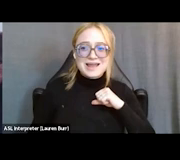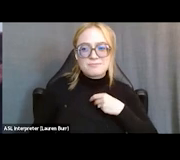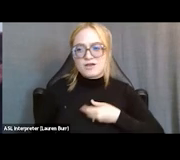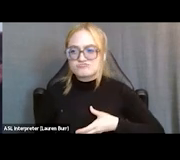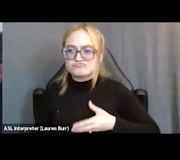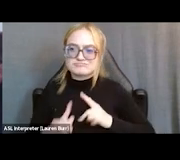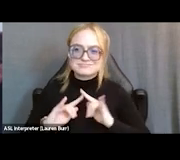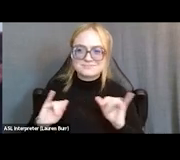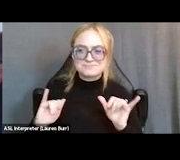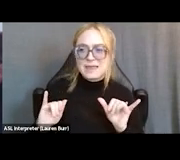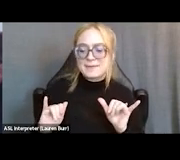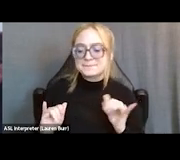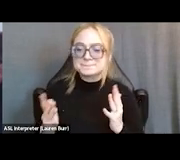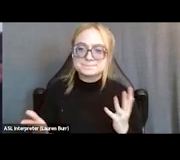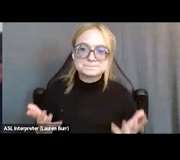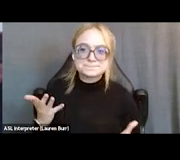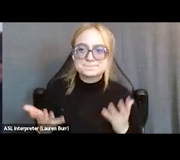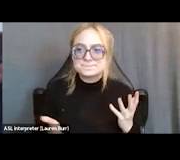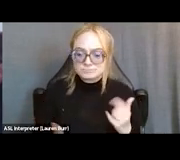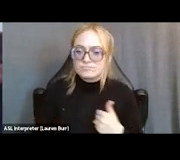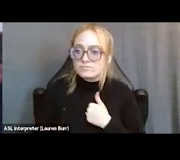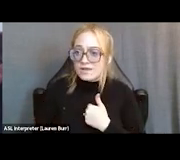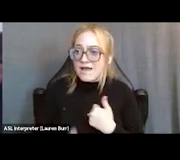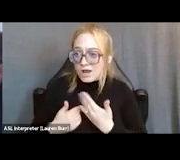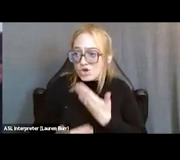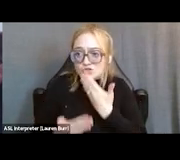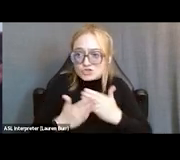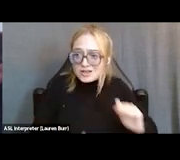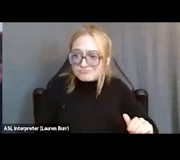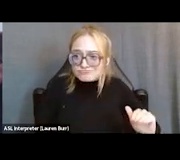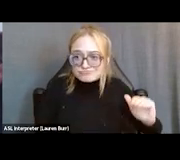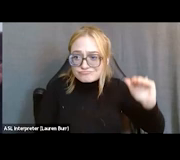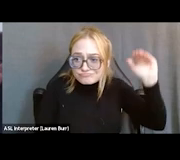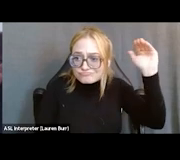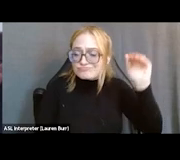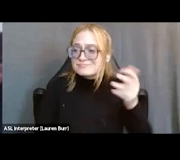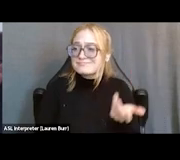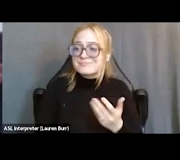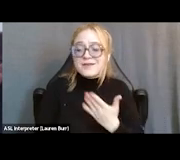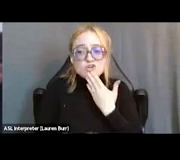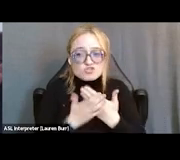I had a pretty good upbringing. I had a pretty good husband